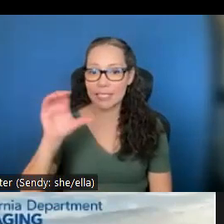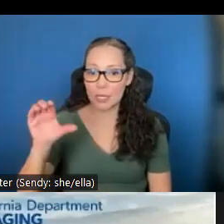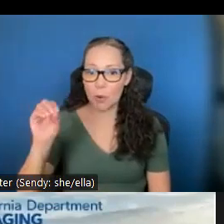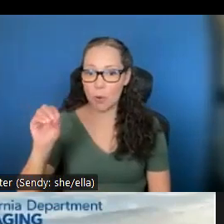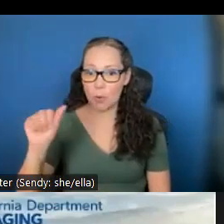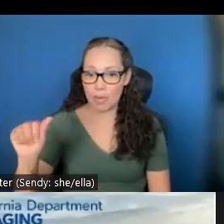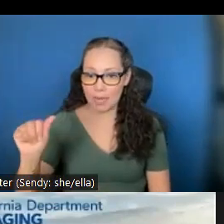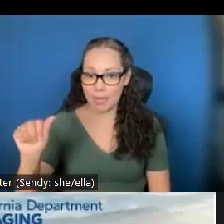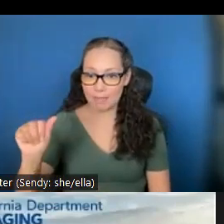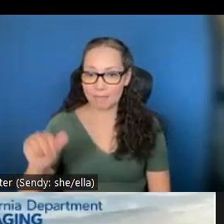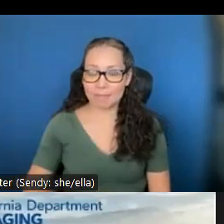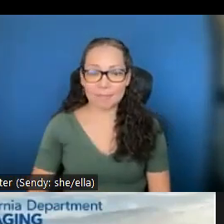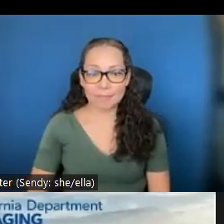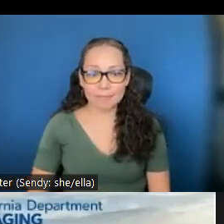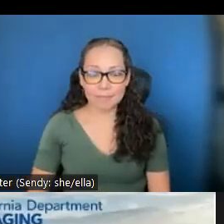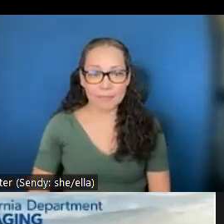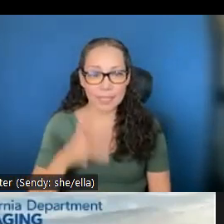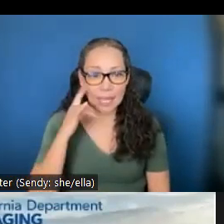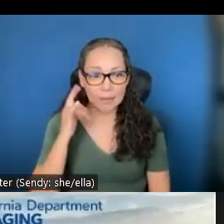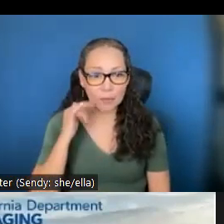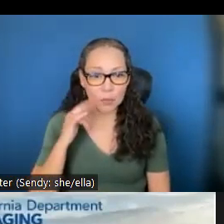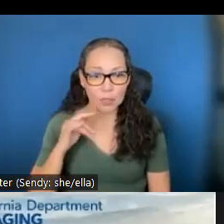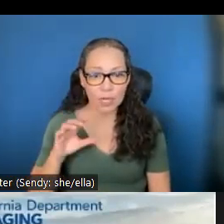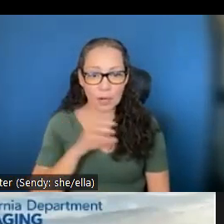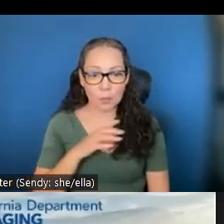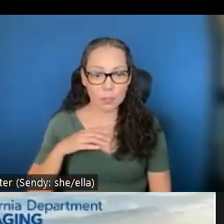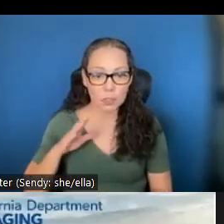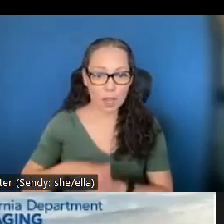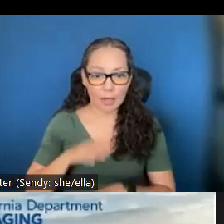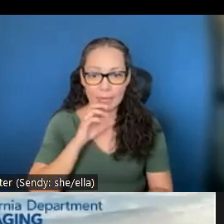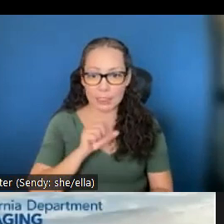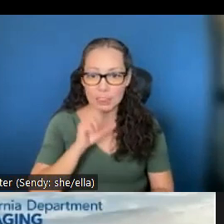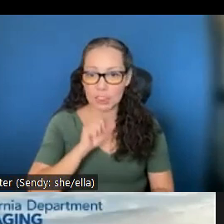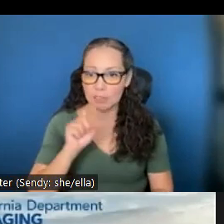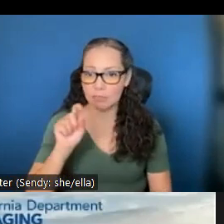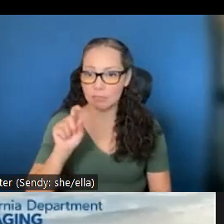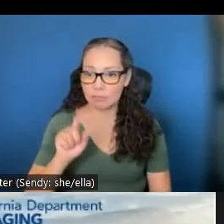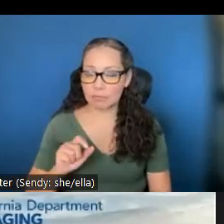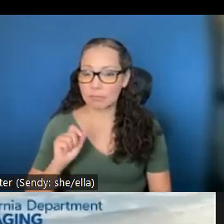Aging well I think car said that she wasn't going to be able to meet this